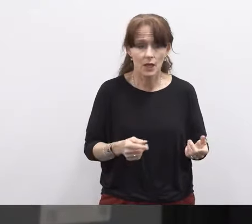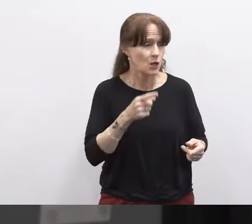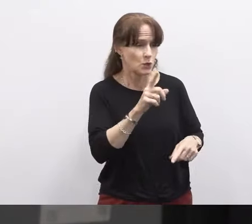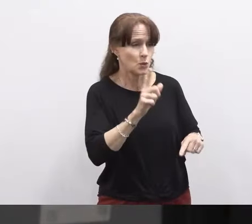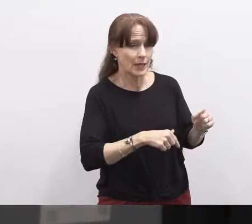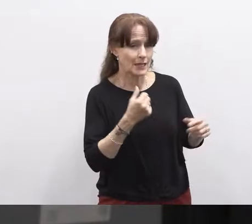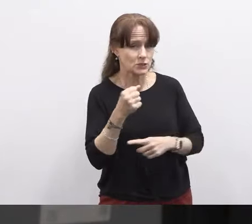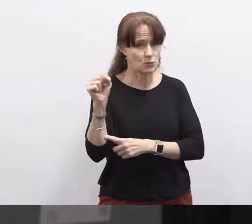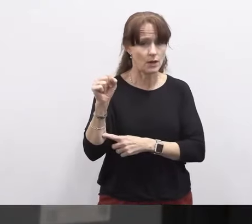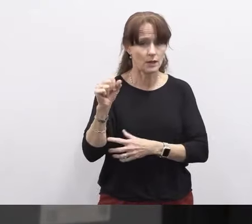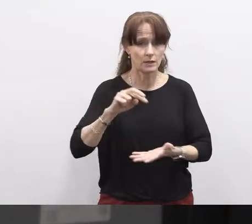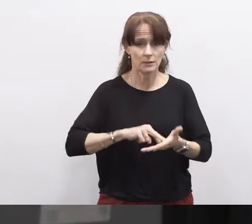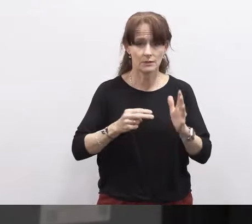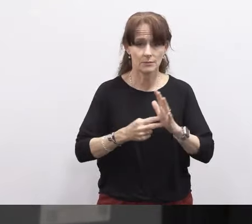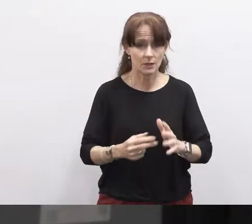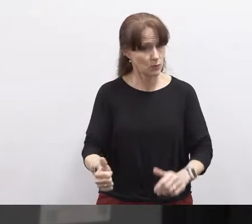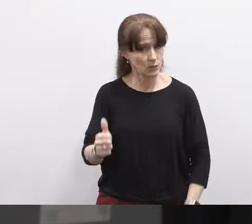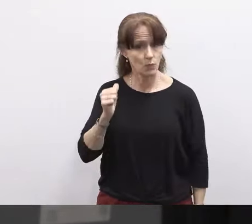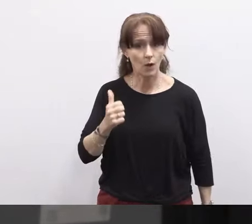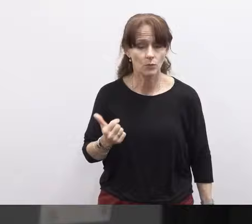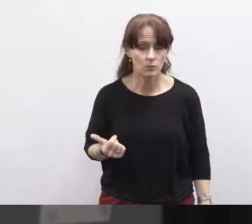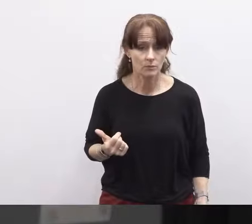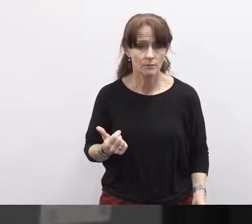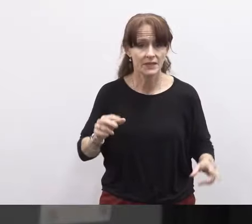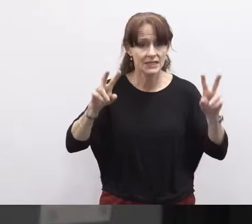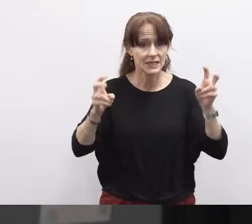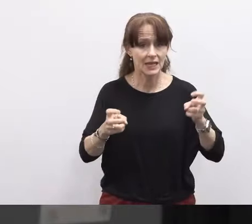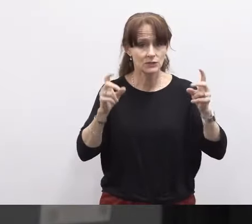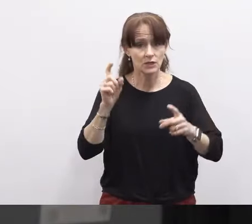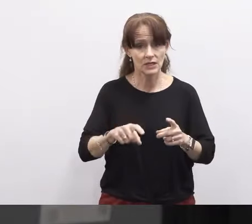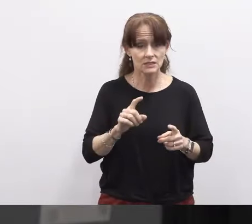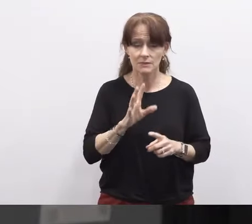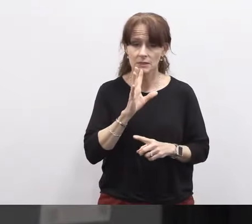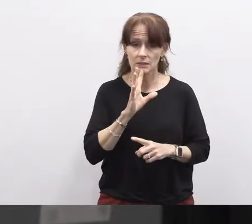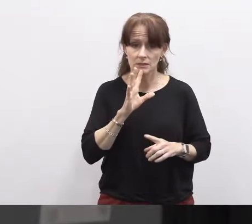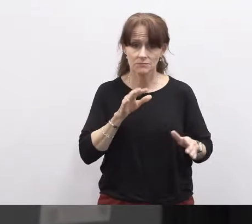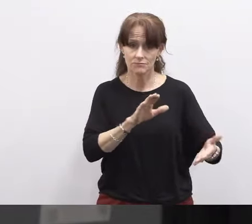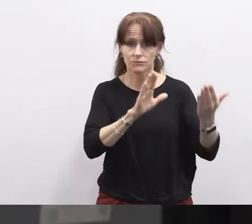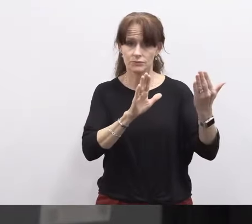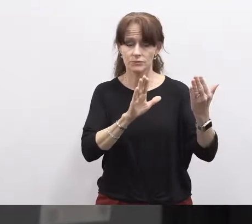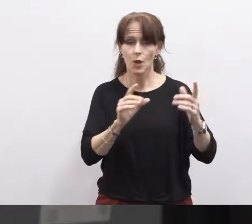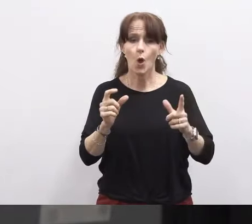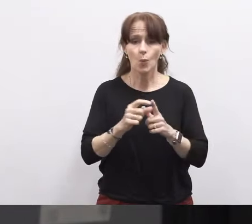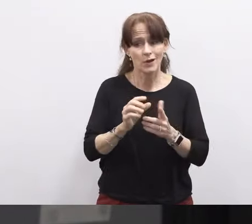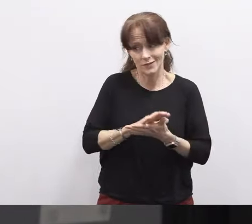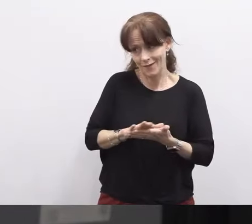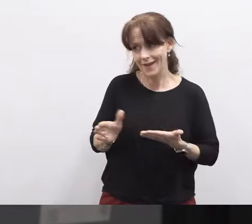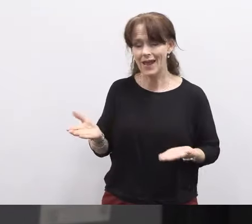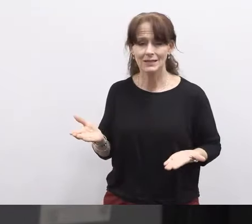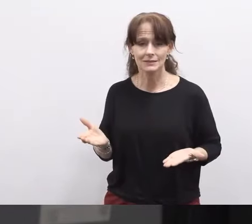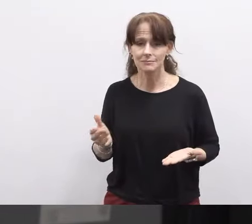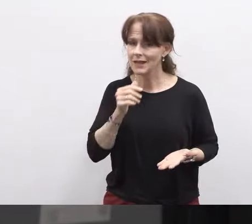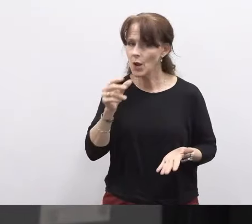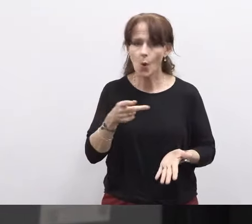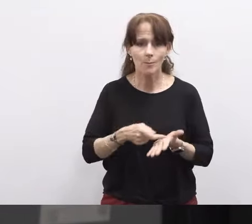but that doesn't mean we won't strike. It's an issue that needs to be addressed. That words are nice, but they don't pay the bills,